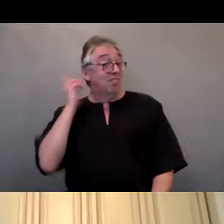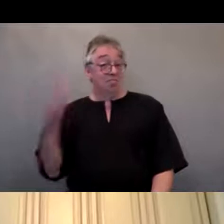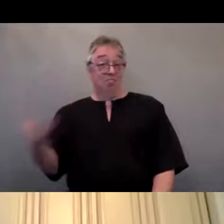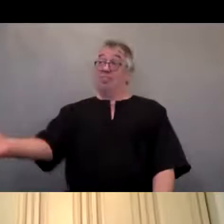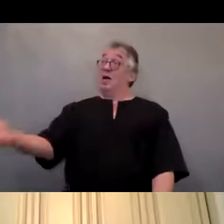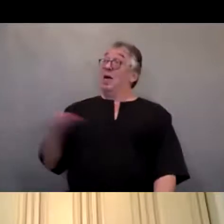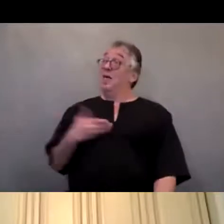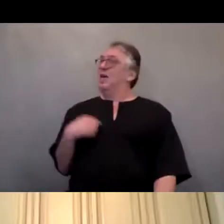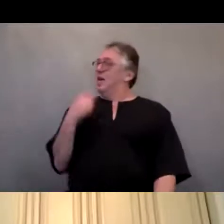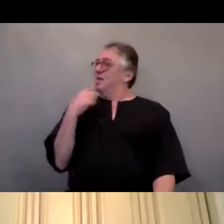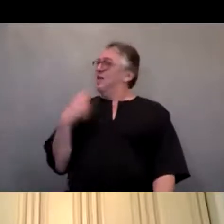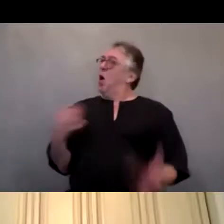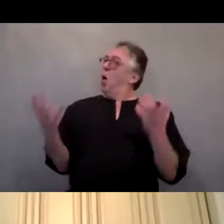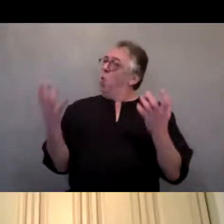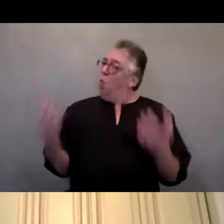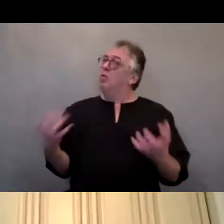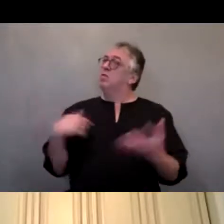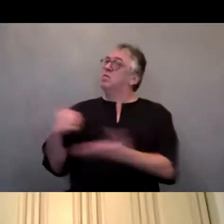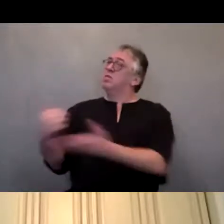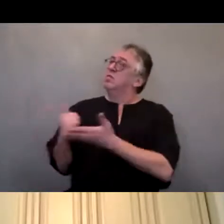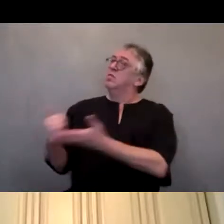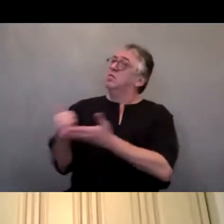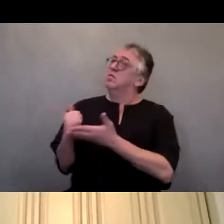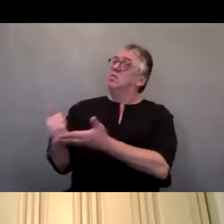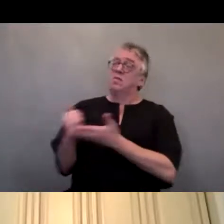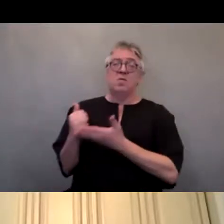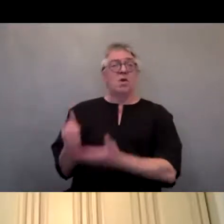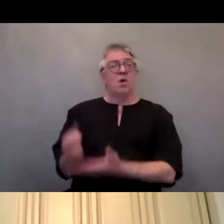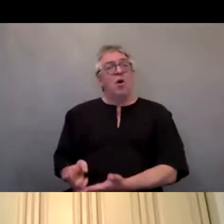got my cochlear implant, I said okay, I really want to look into